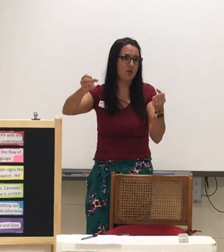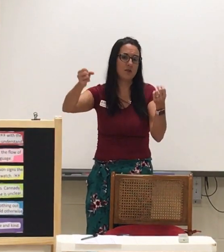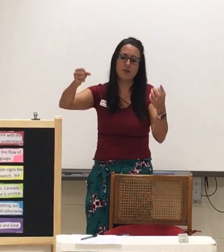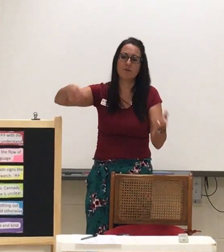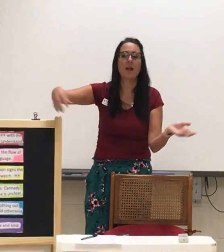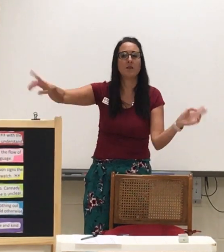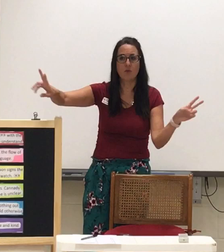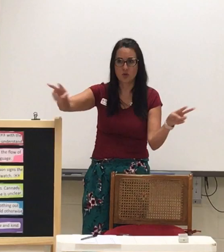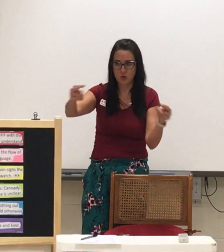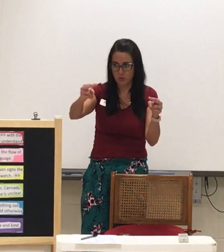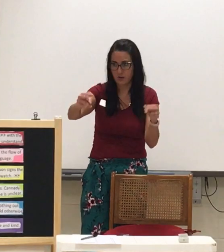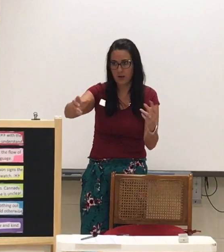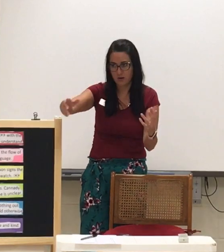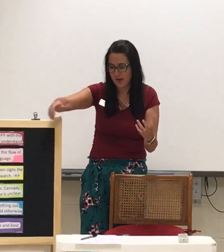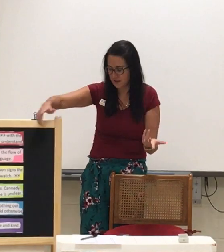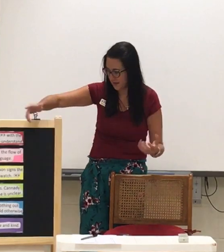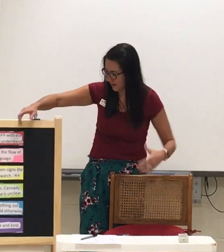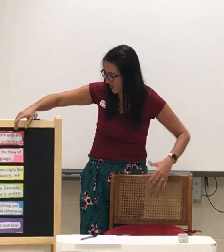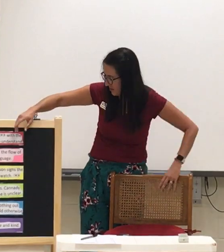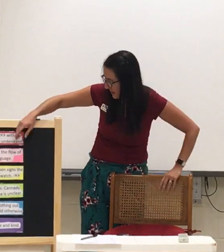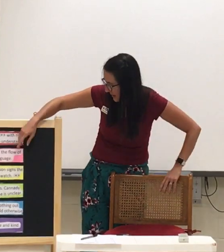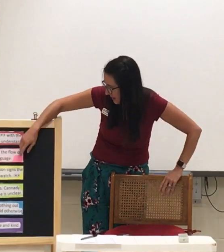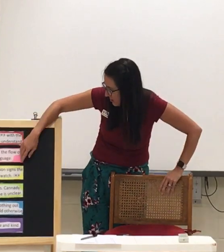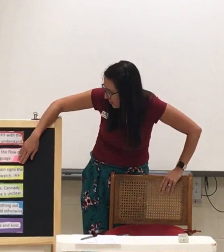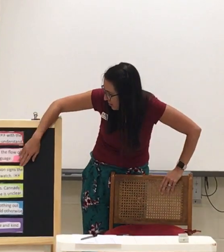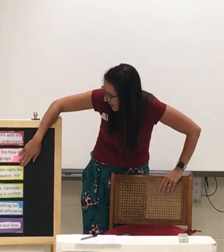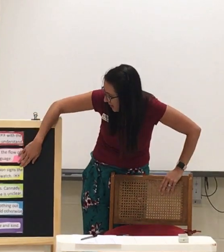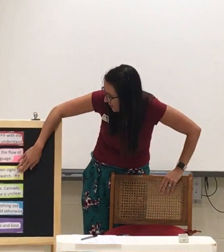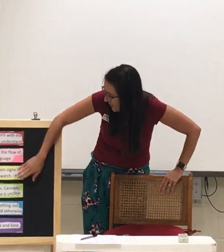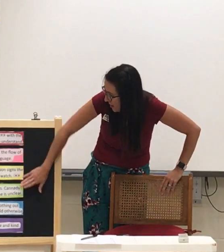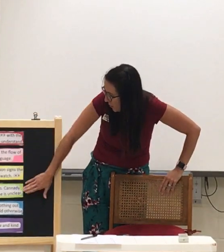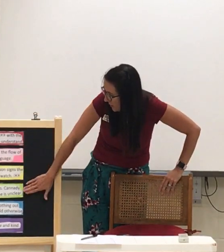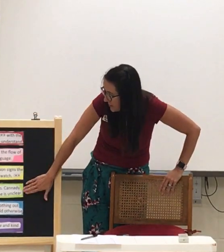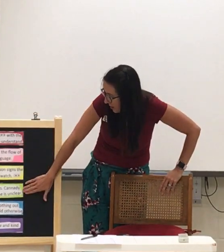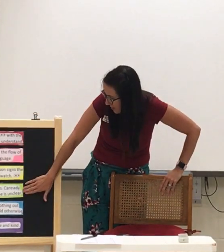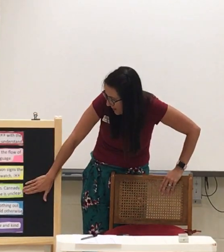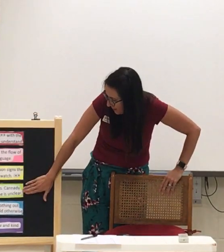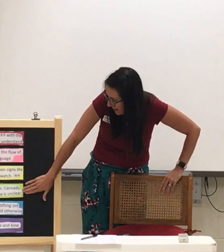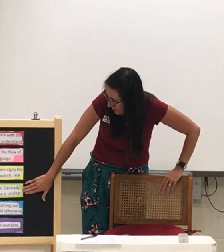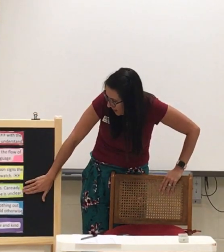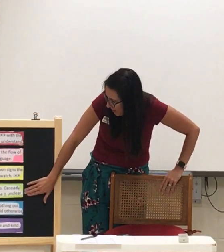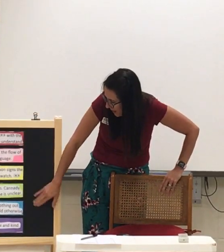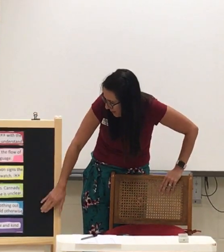using some signs of course you would look at your classmates if they're signing so that you can hear we've talked about that you know when I'm